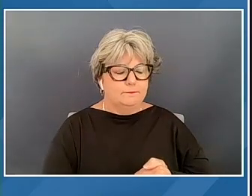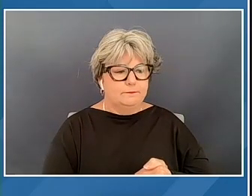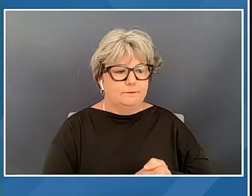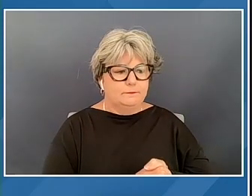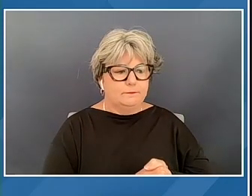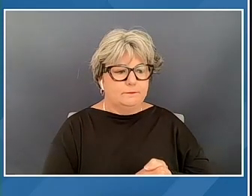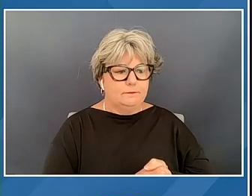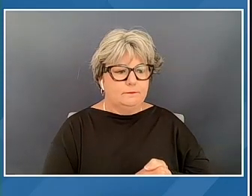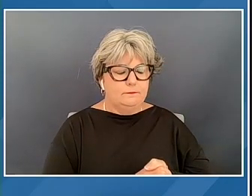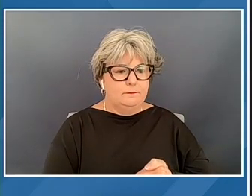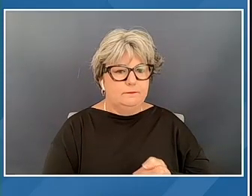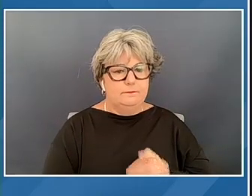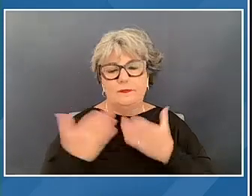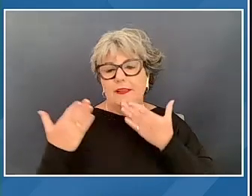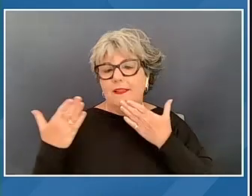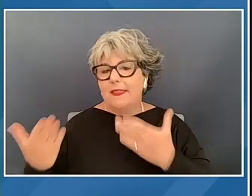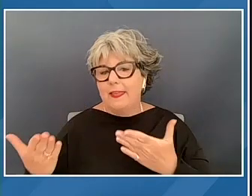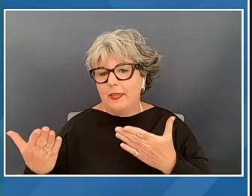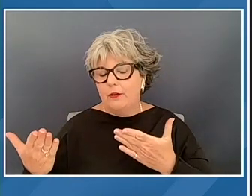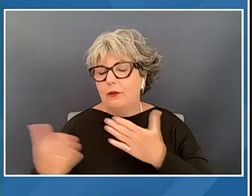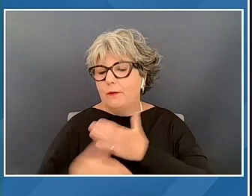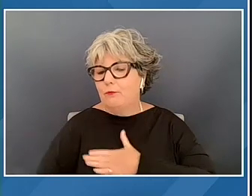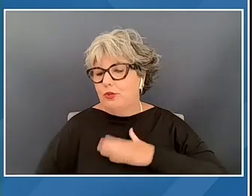Thank you, Sher. Appreciate your comments. Ashley?